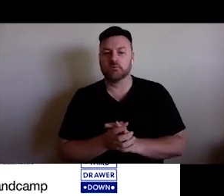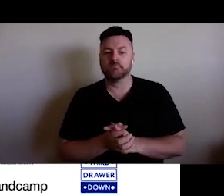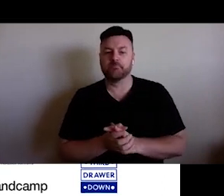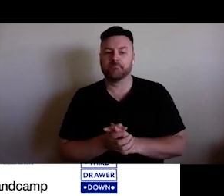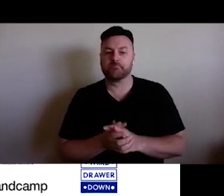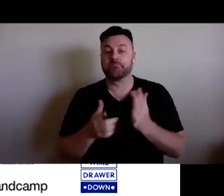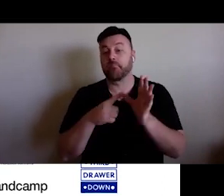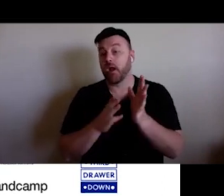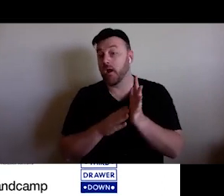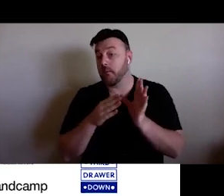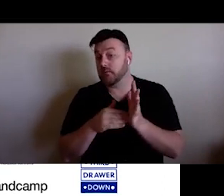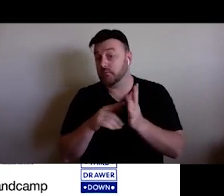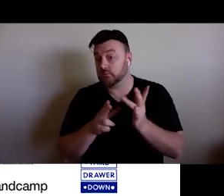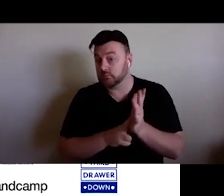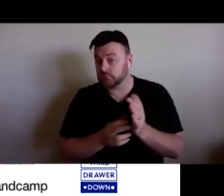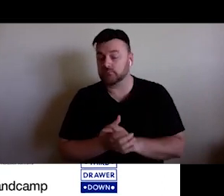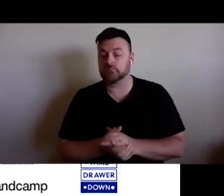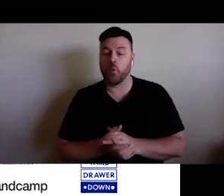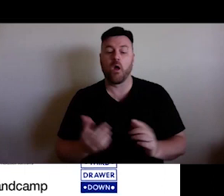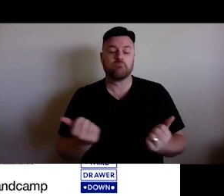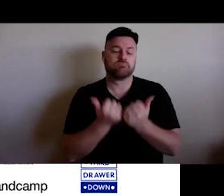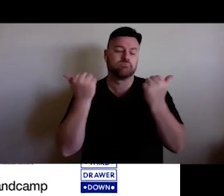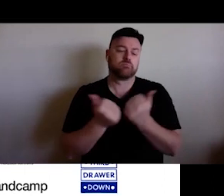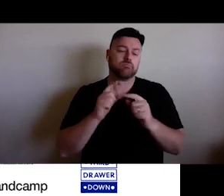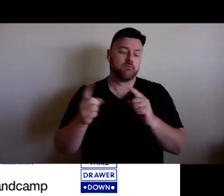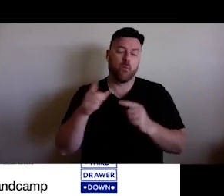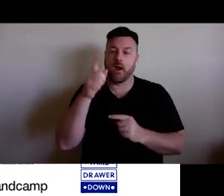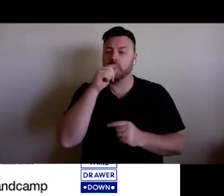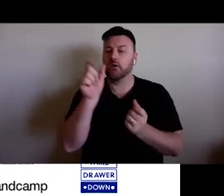or individuals that are selling through their own websites. So I'll